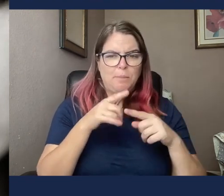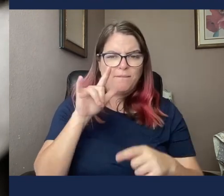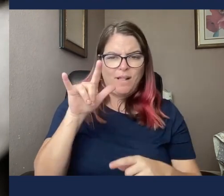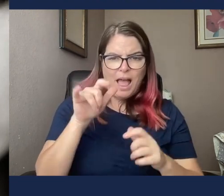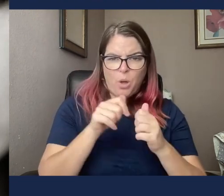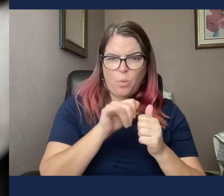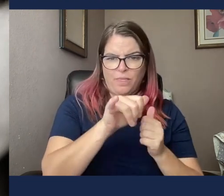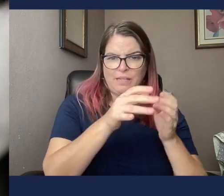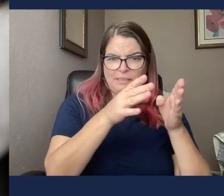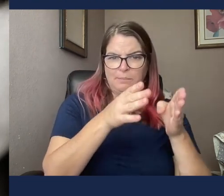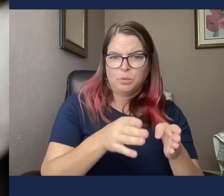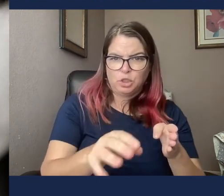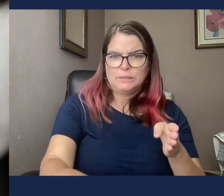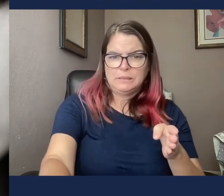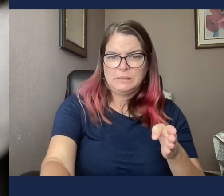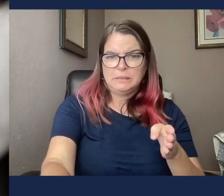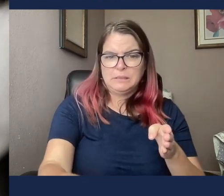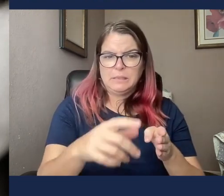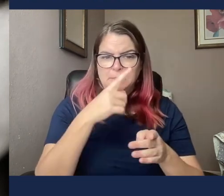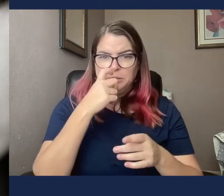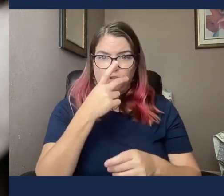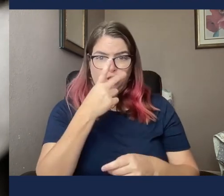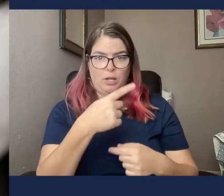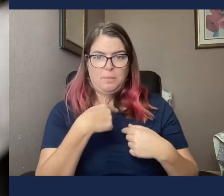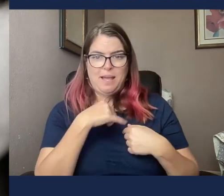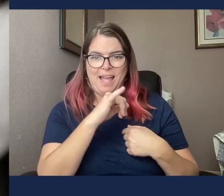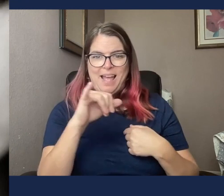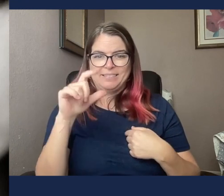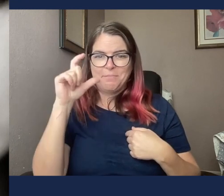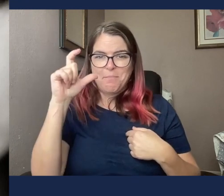and pertraitor, in workplaces,